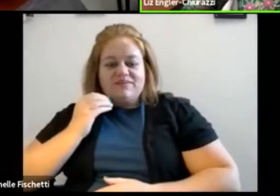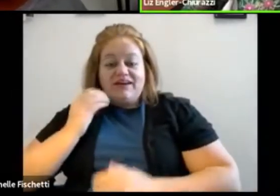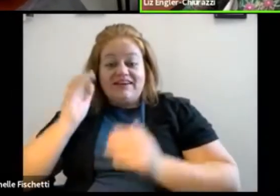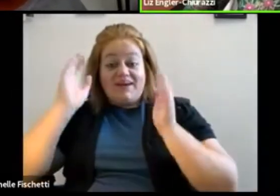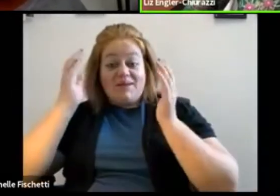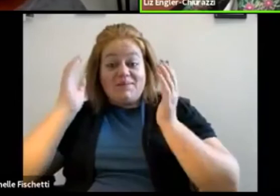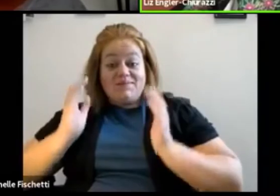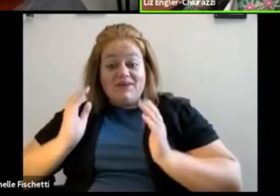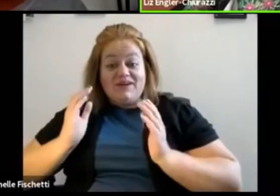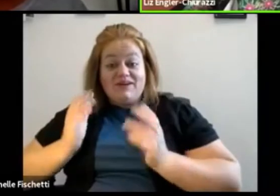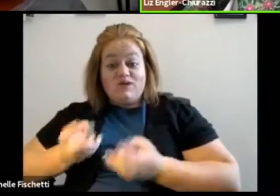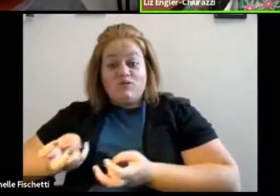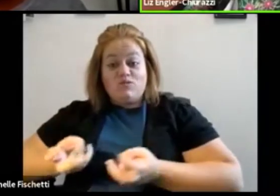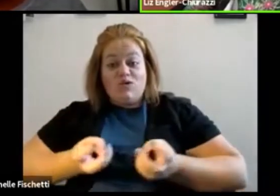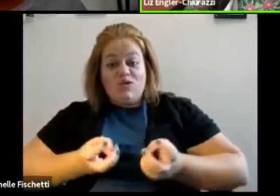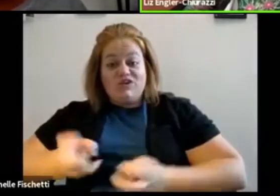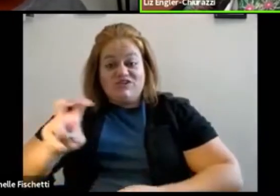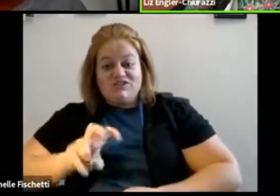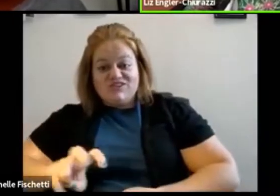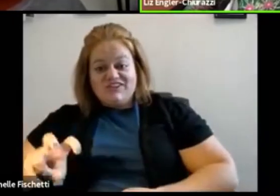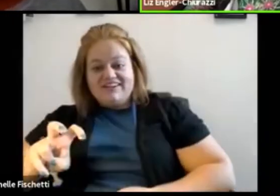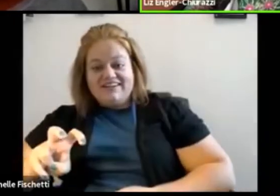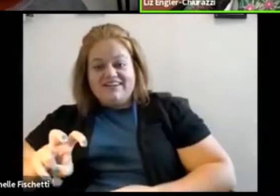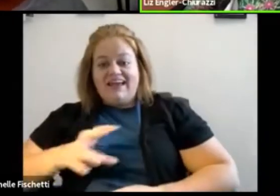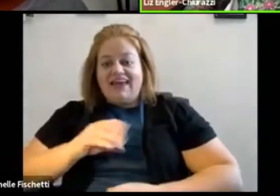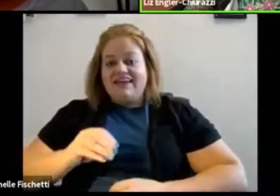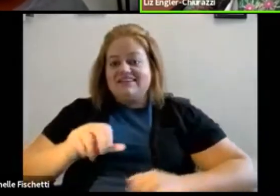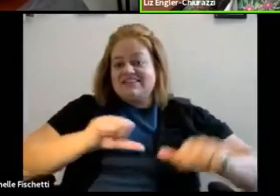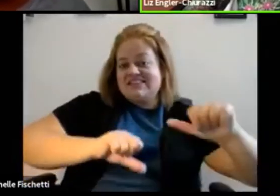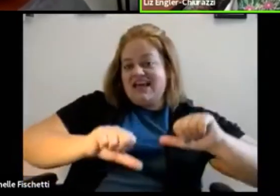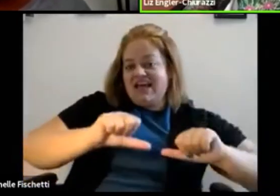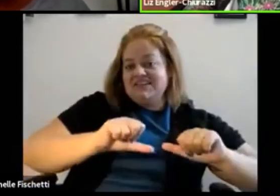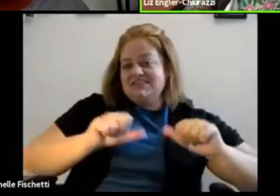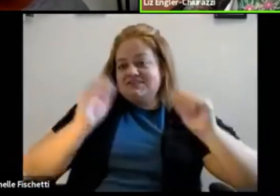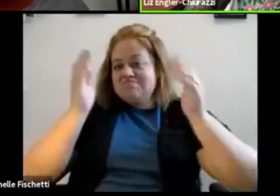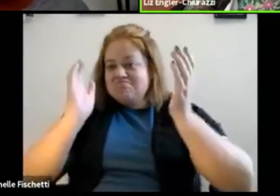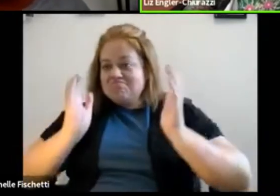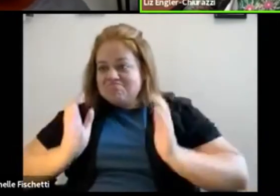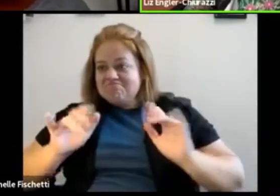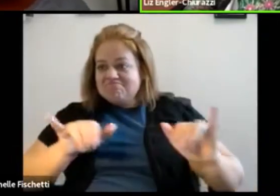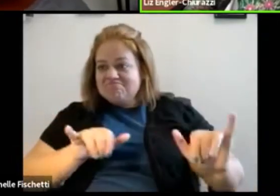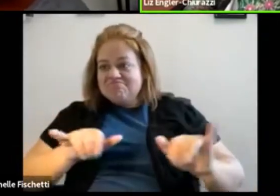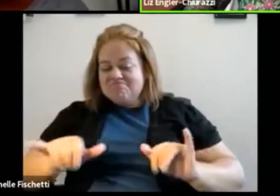roller derby journey and my scientific career so that's been a really fun way